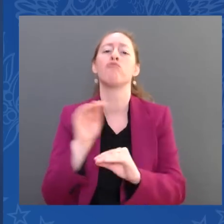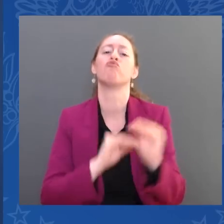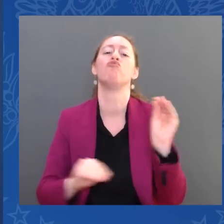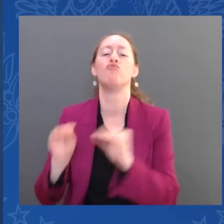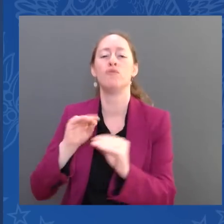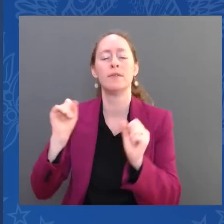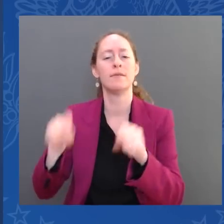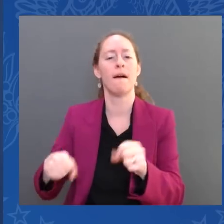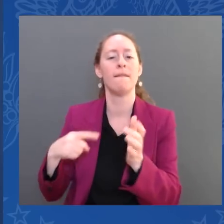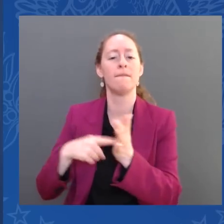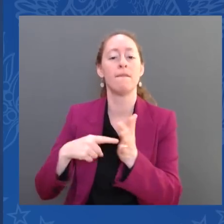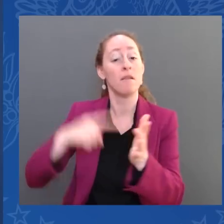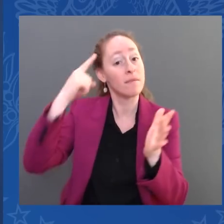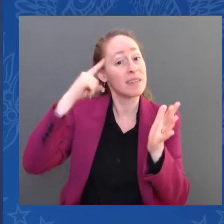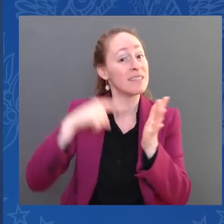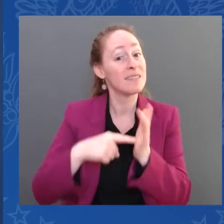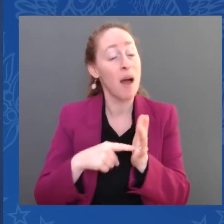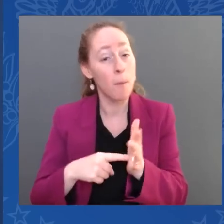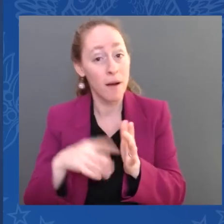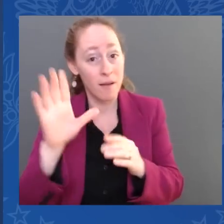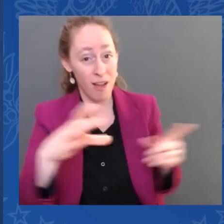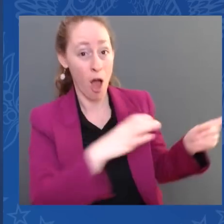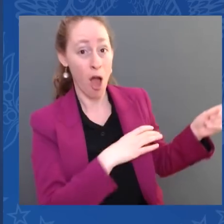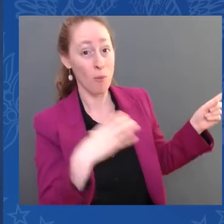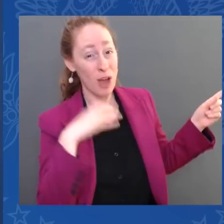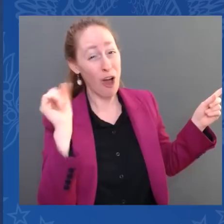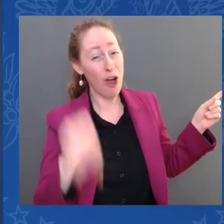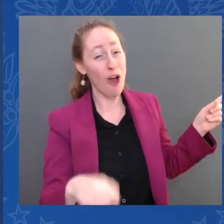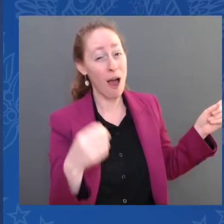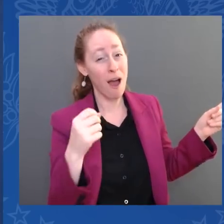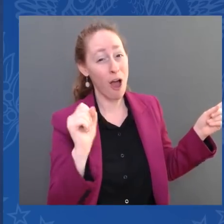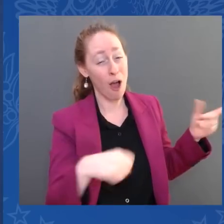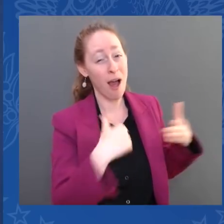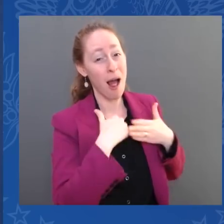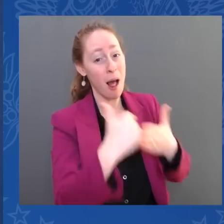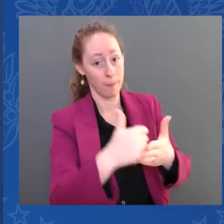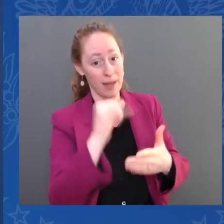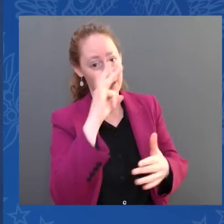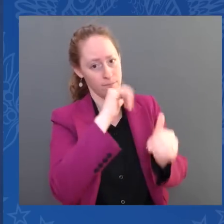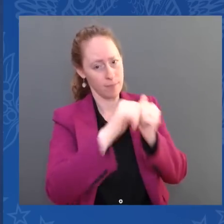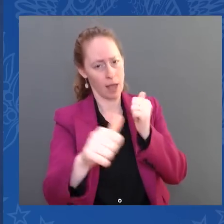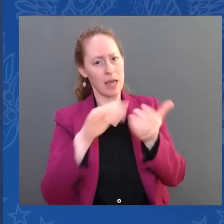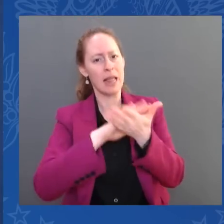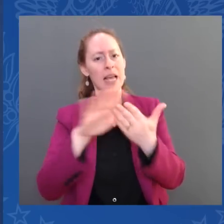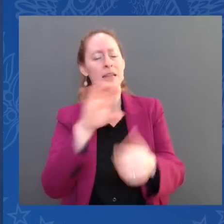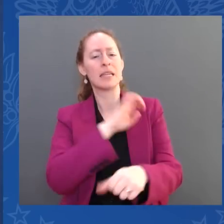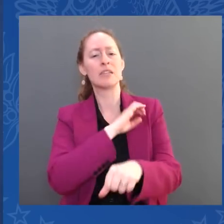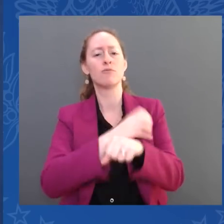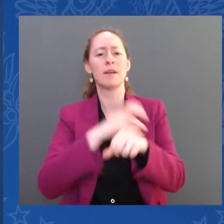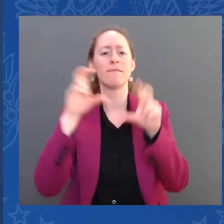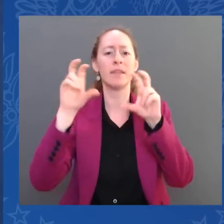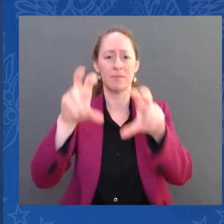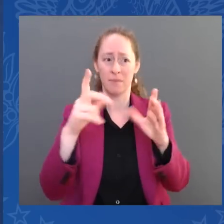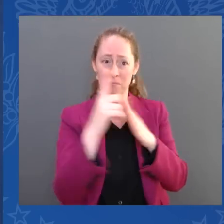by passing my clean energy investment proposal that I've proposed that's been sitting there. Things like tax credits for businesses